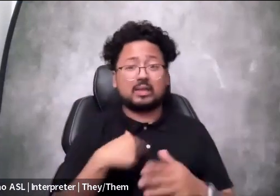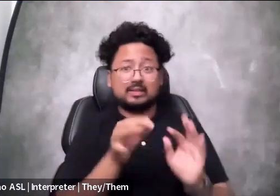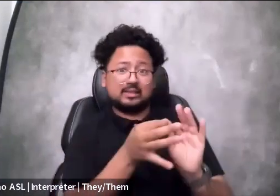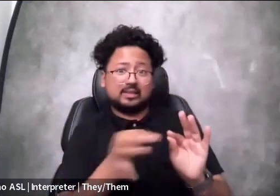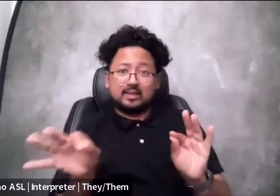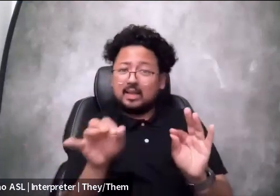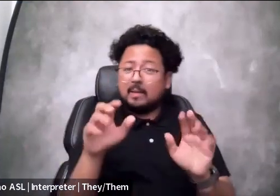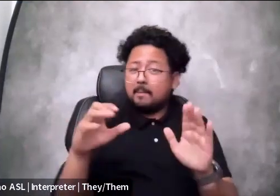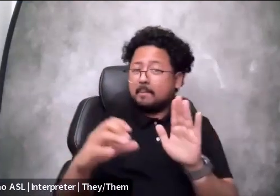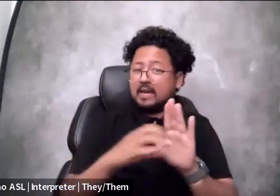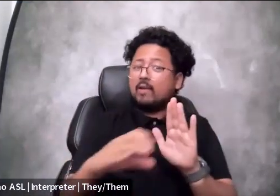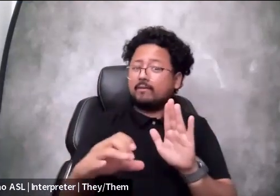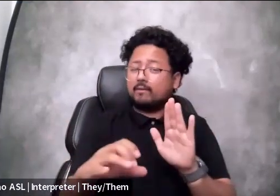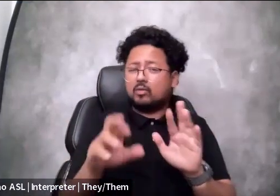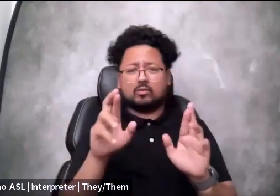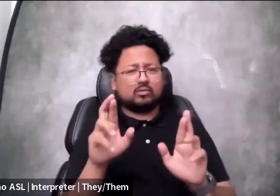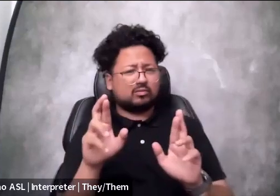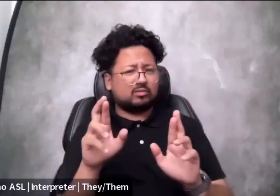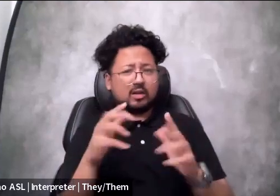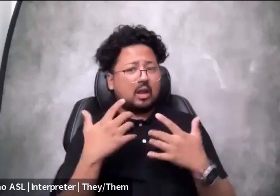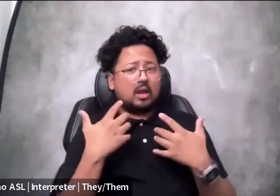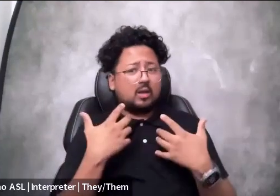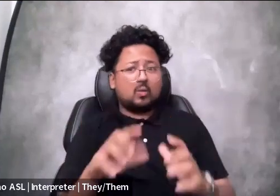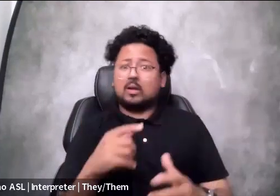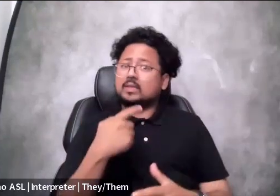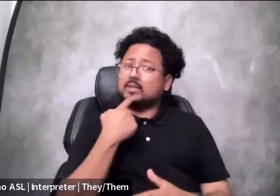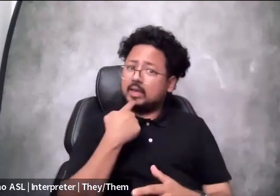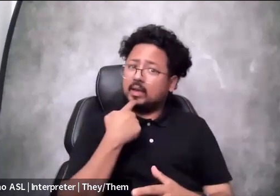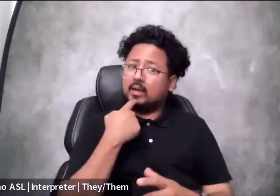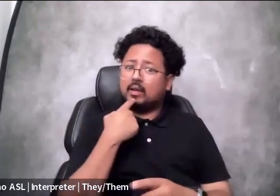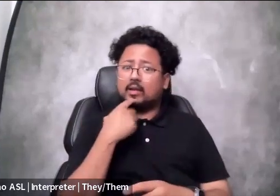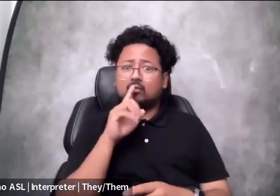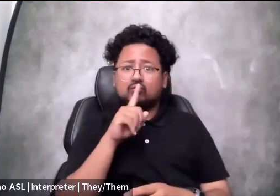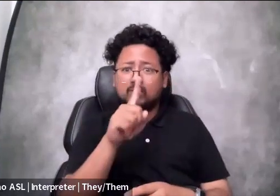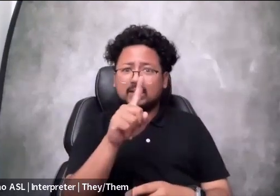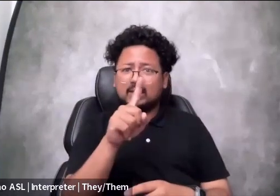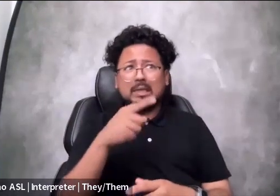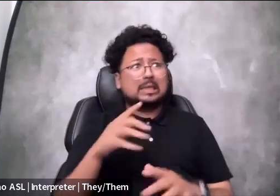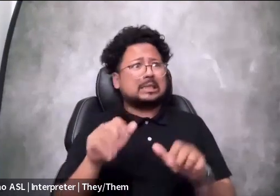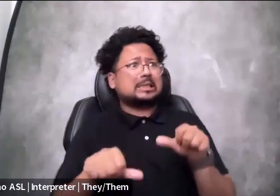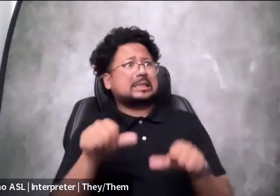paragraph. I hope. I don't want to always have to think about that hard about using the word fat. But the first time I did it,